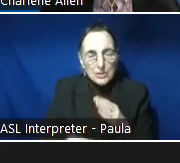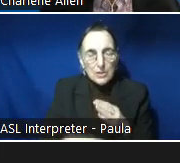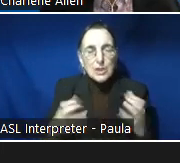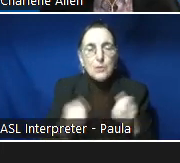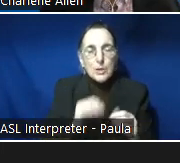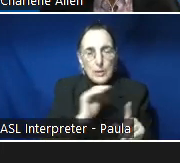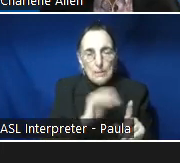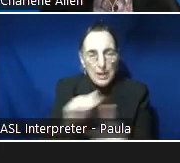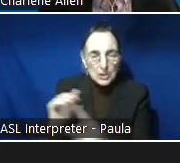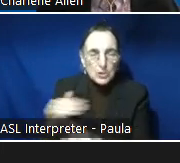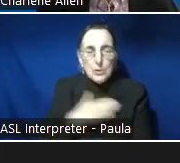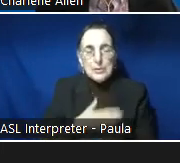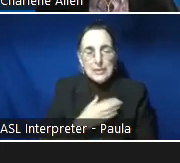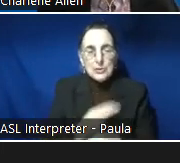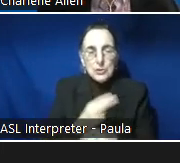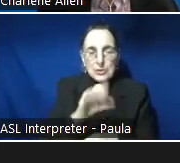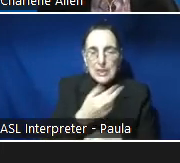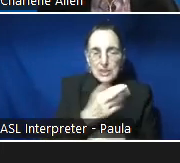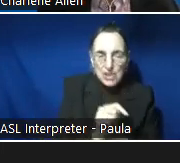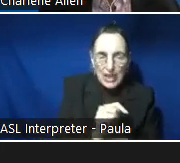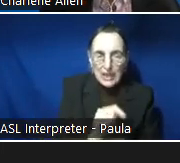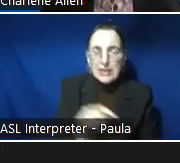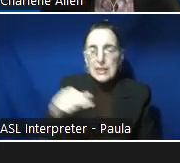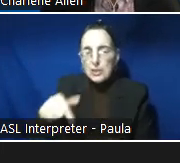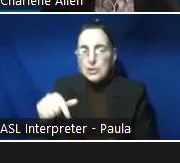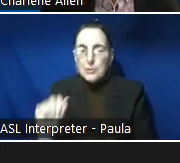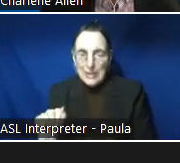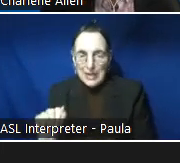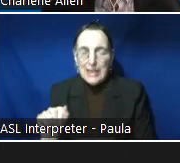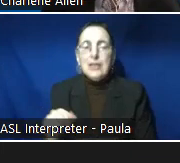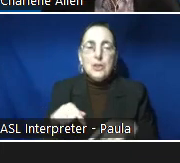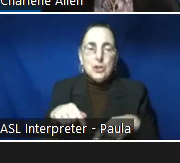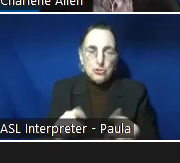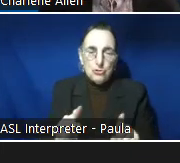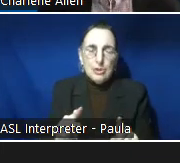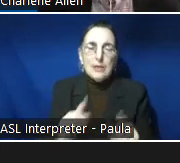the chat and the Q&A functions throughout the webinar. We are very eager to receive